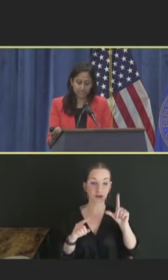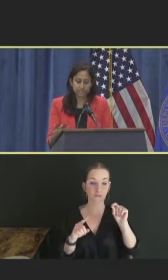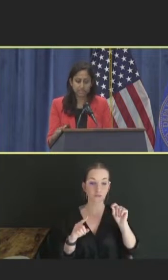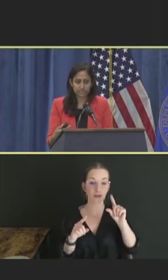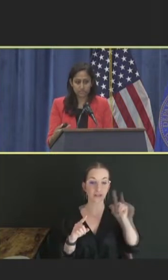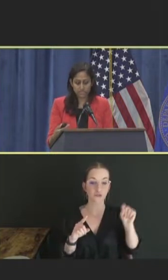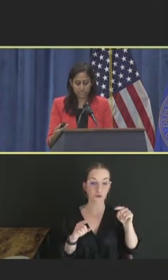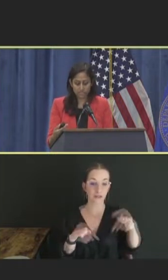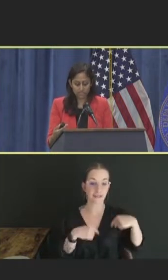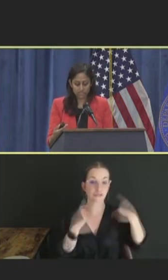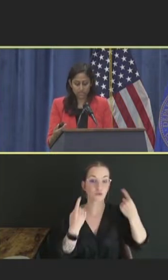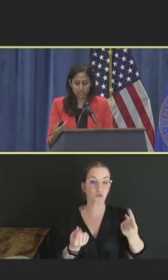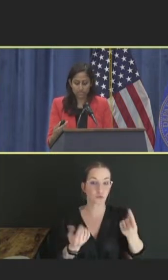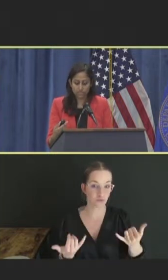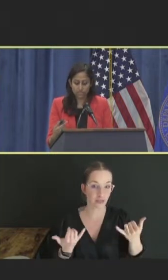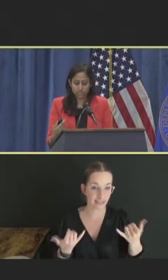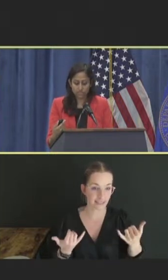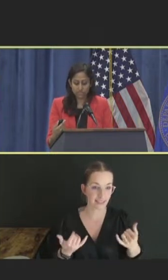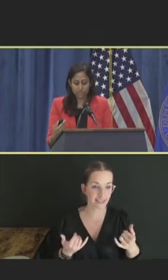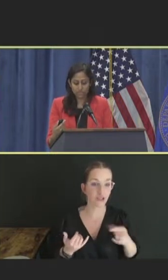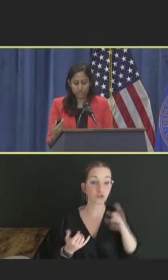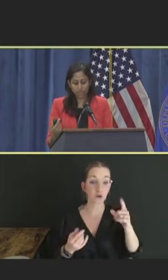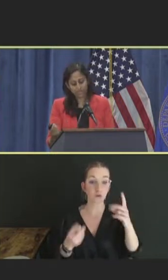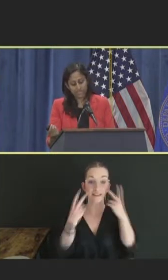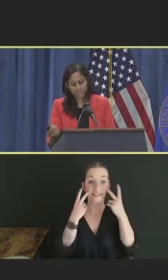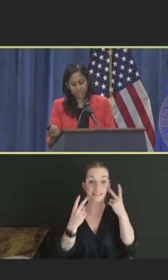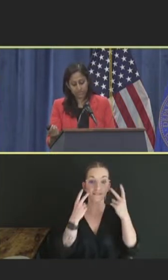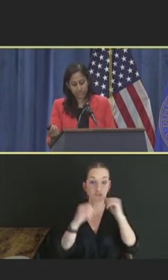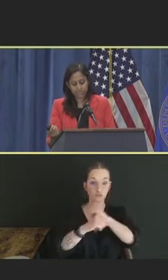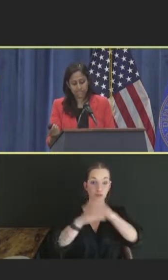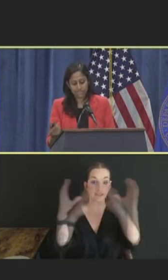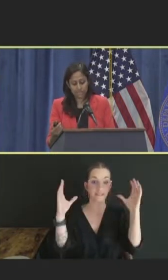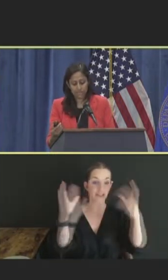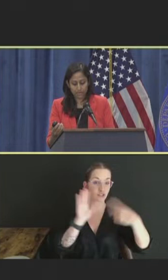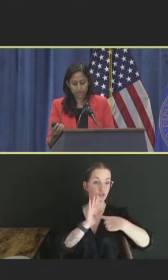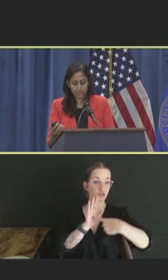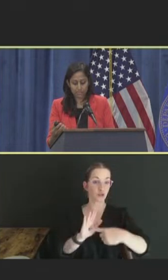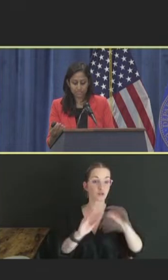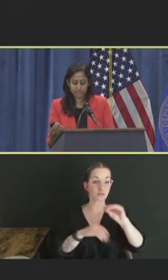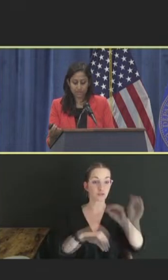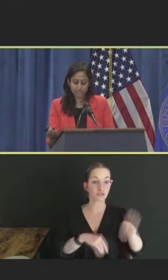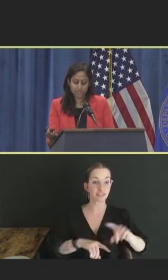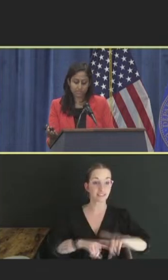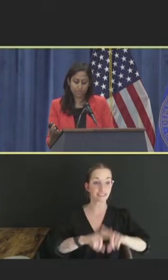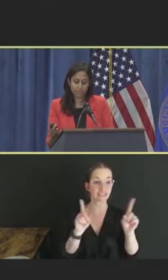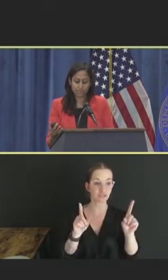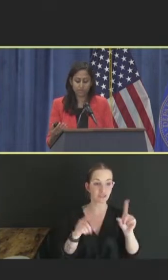this visualization shows the percent differences in the percent of COVID deaths compared with